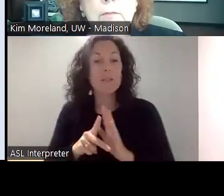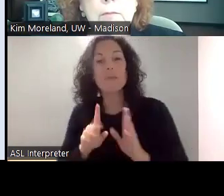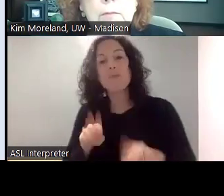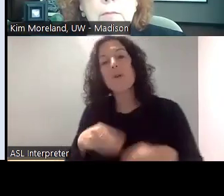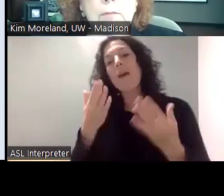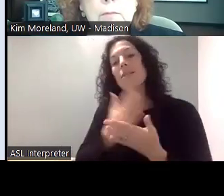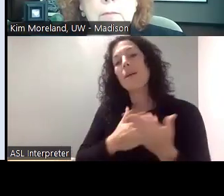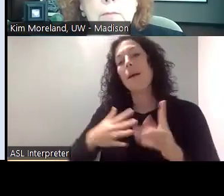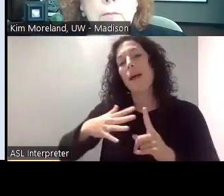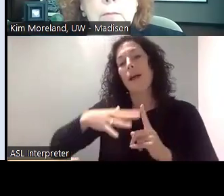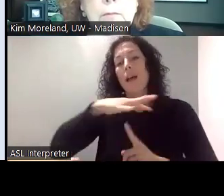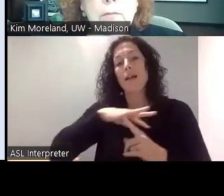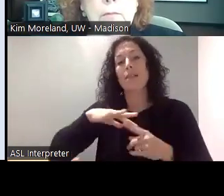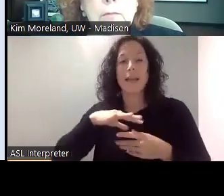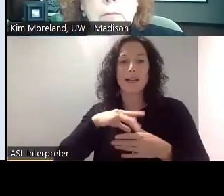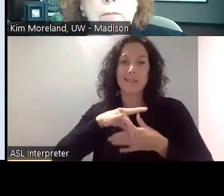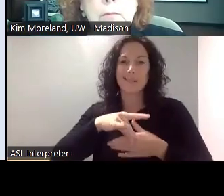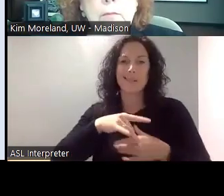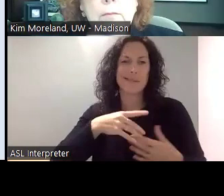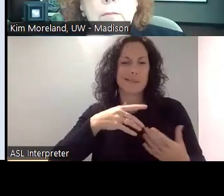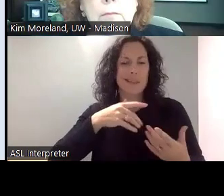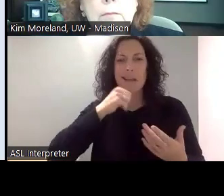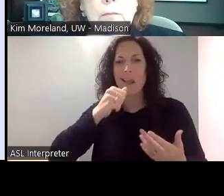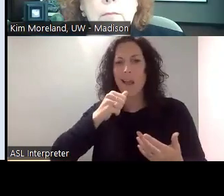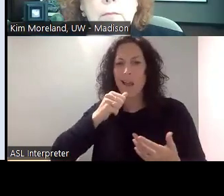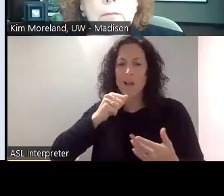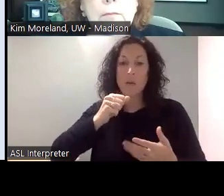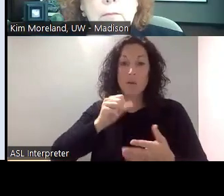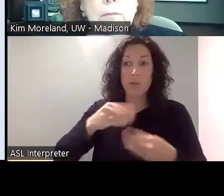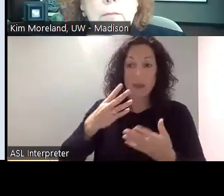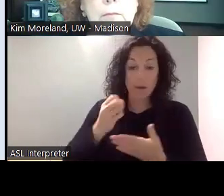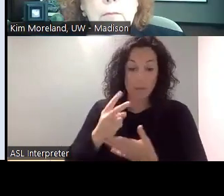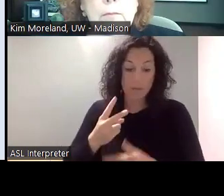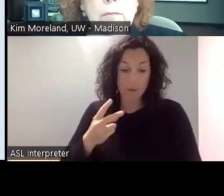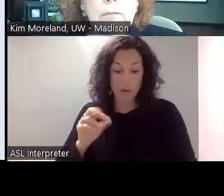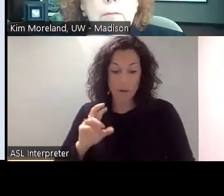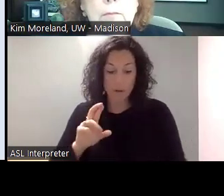not an approval but to maybe consider where the risk level is